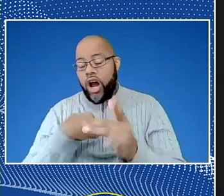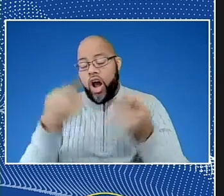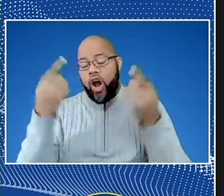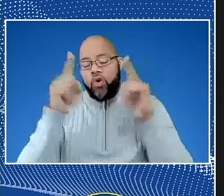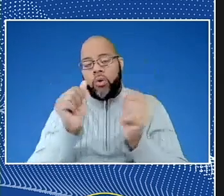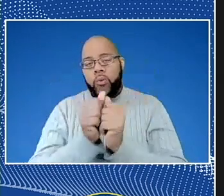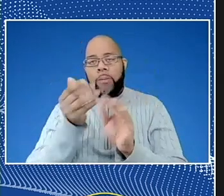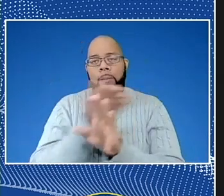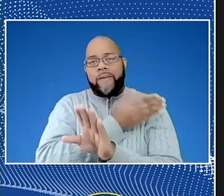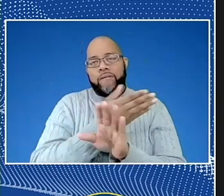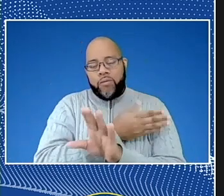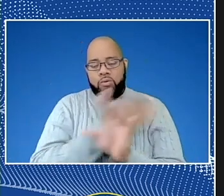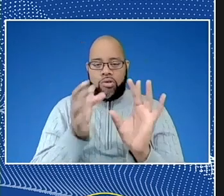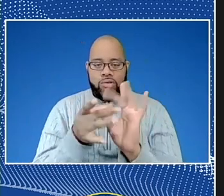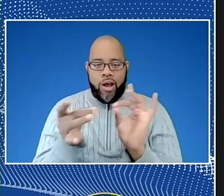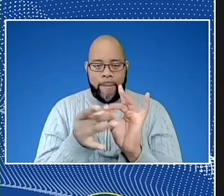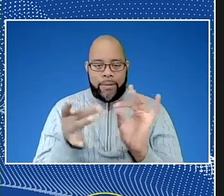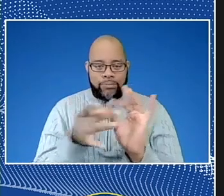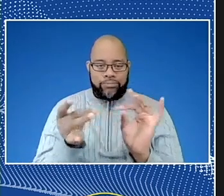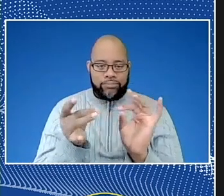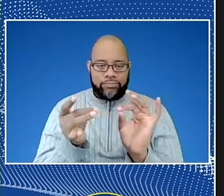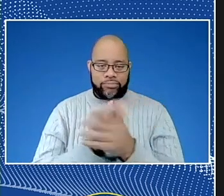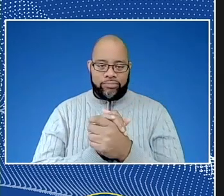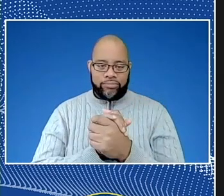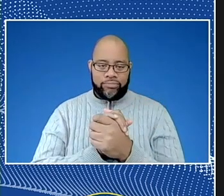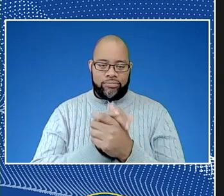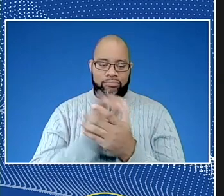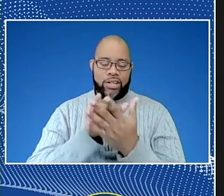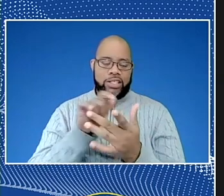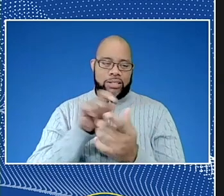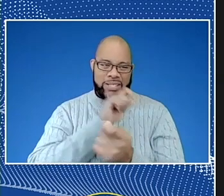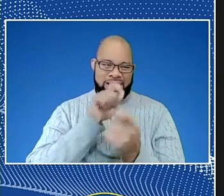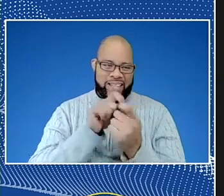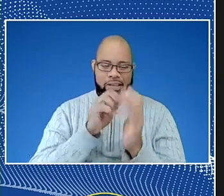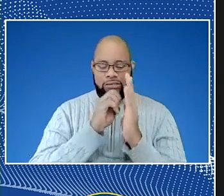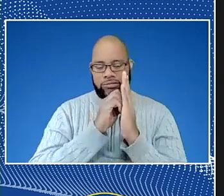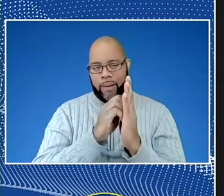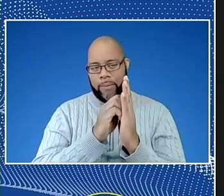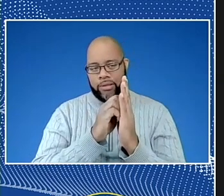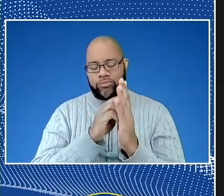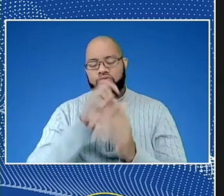comment that that is a specific example that should be included.